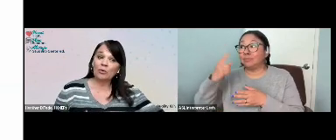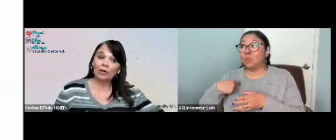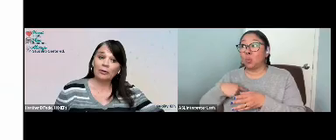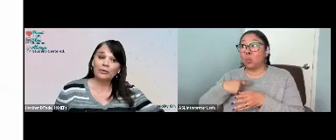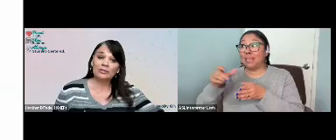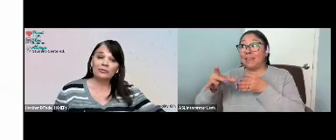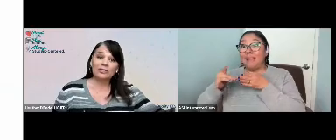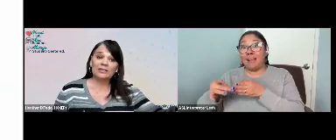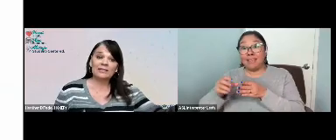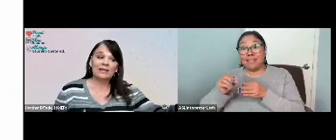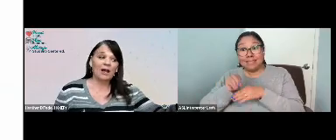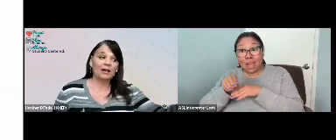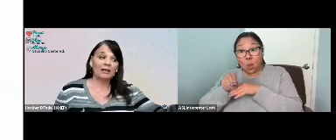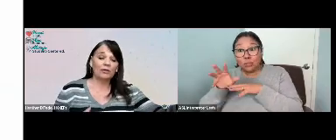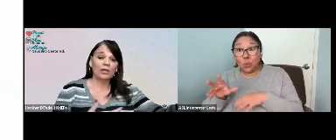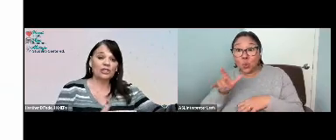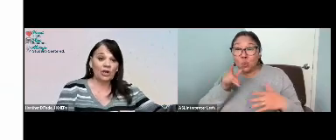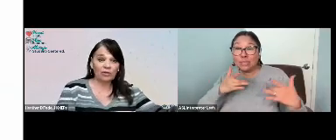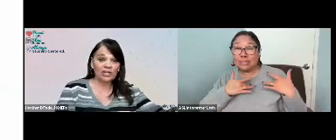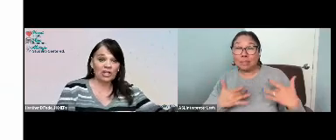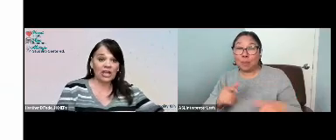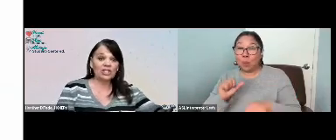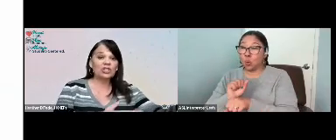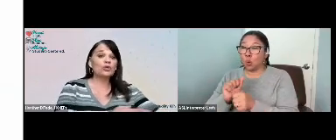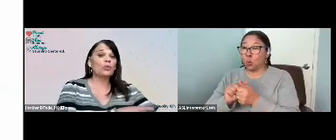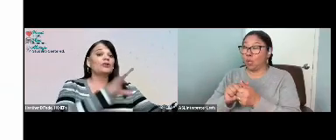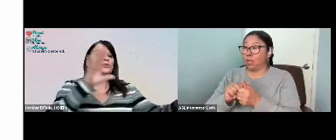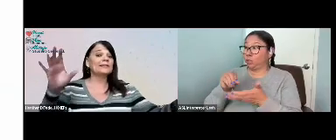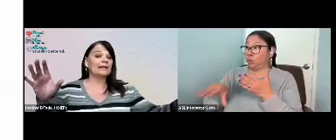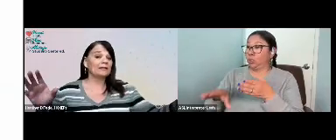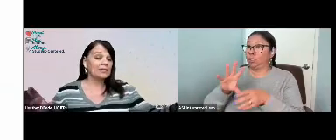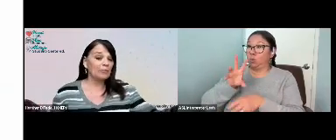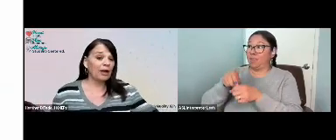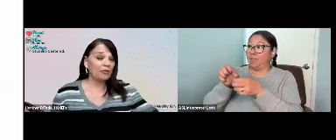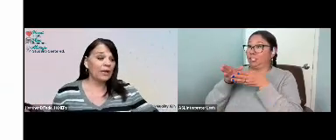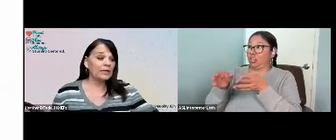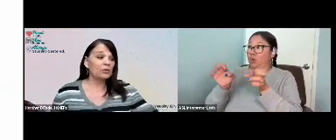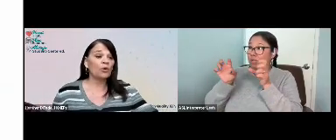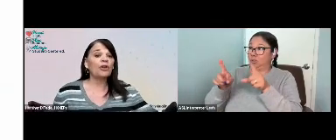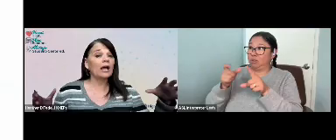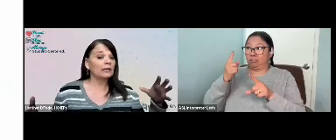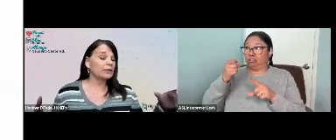are typically working with students uh in general education to understand this pathway. So, we're